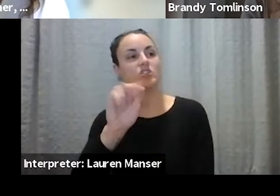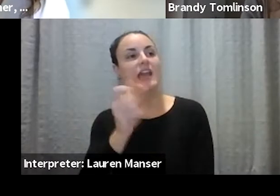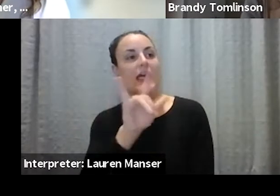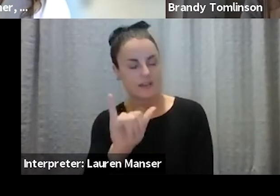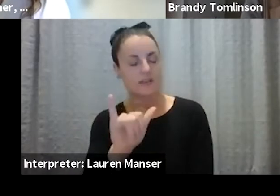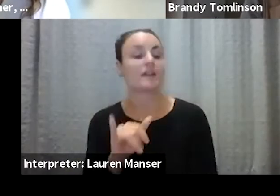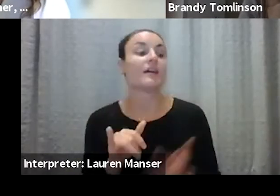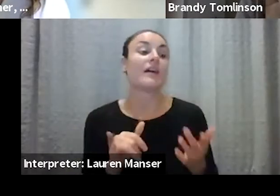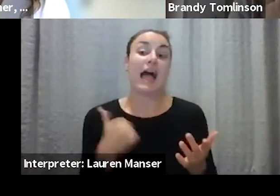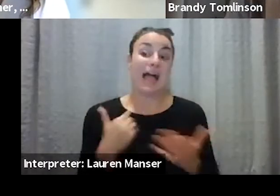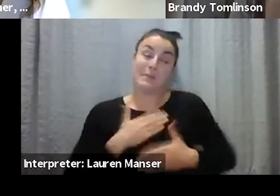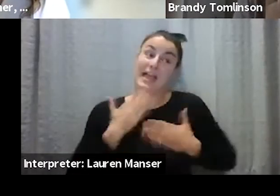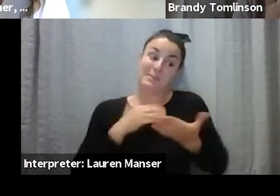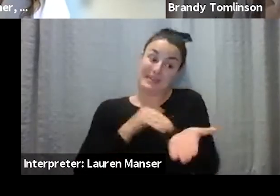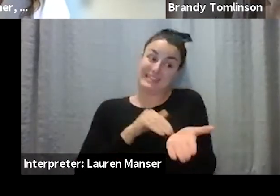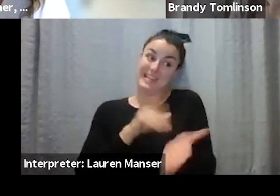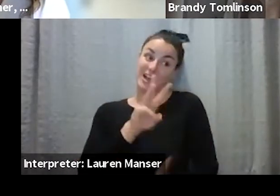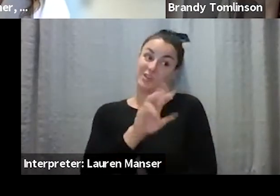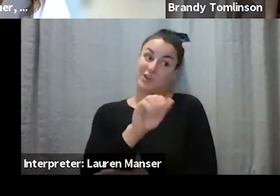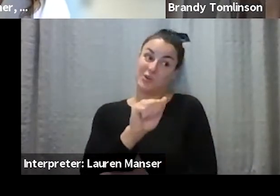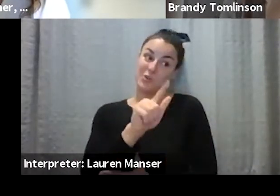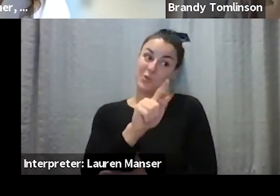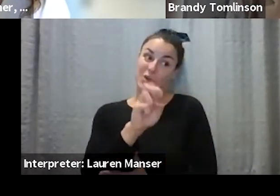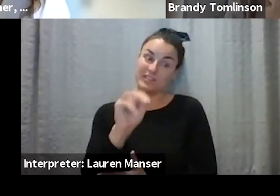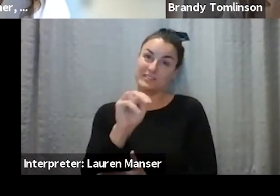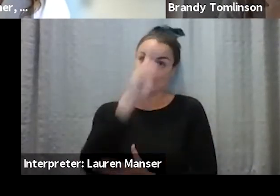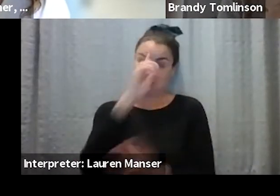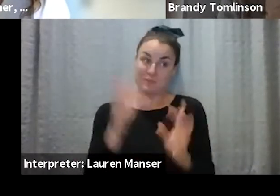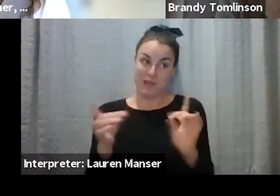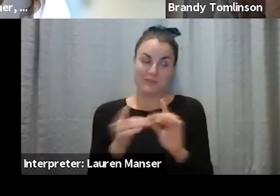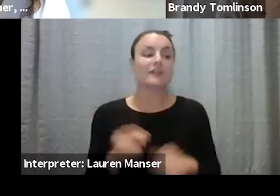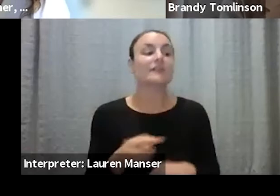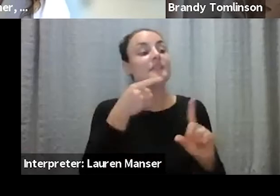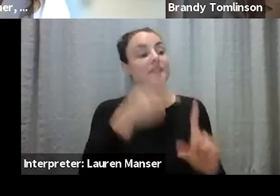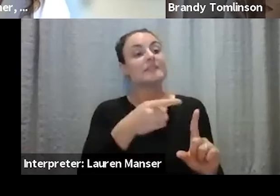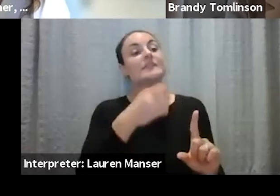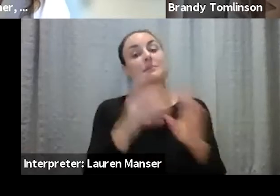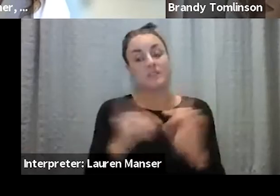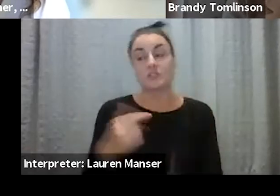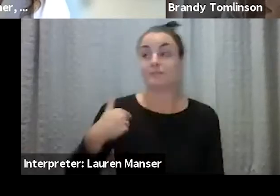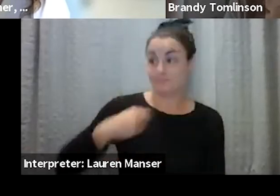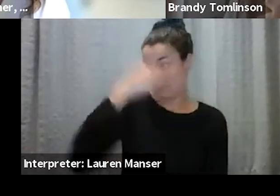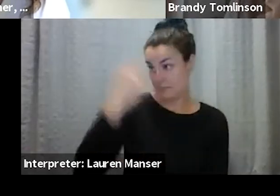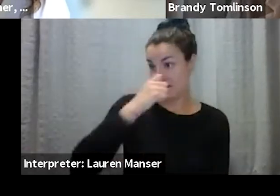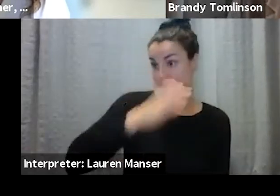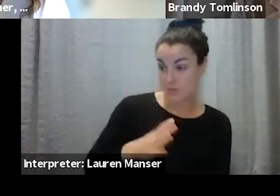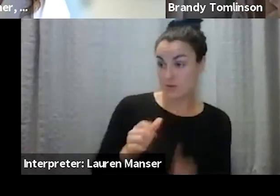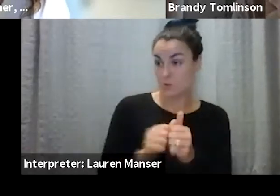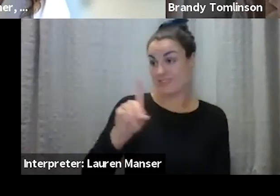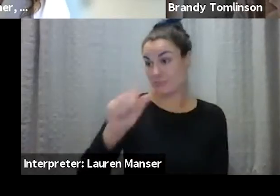She made a really important point. She said as a black woman with a disability, she experiences a trifecta of discrimination.